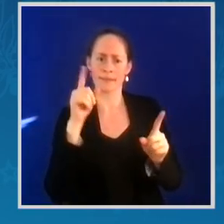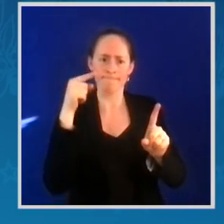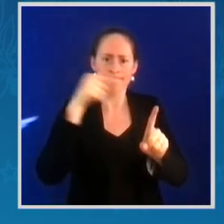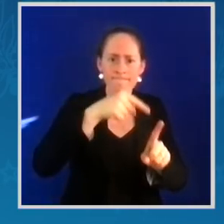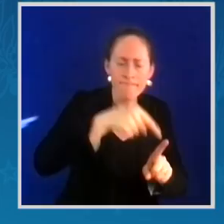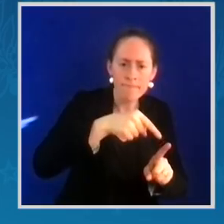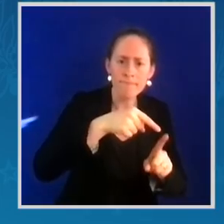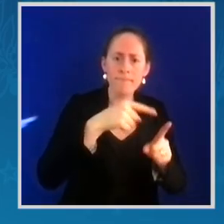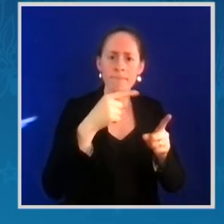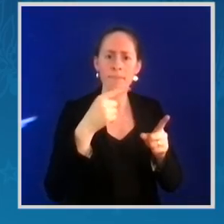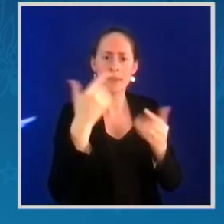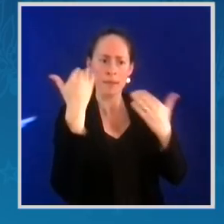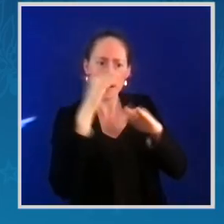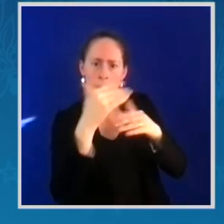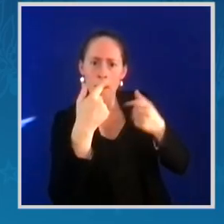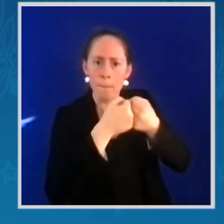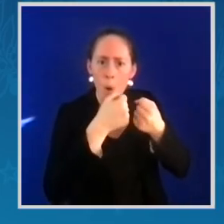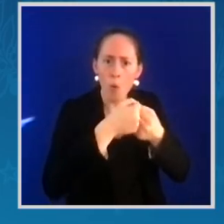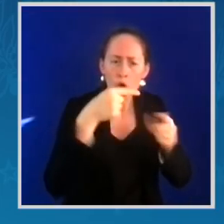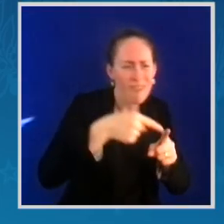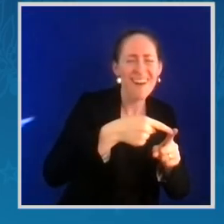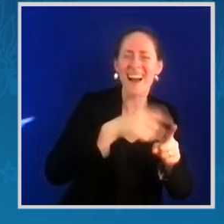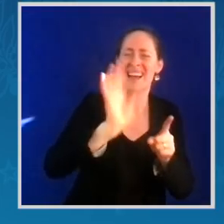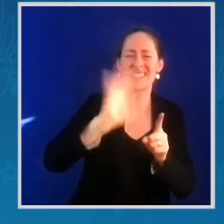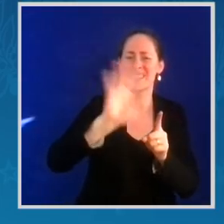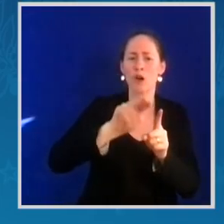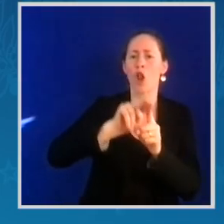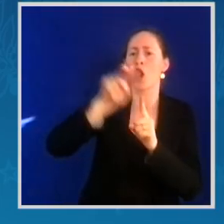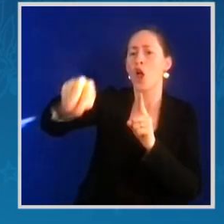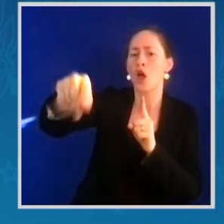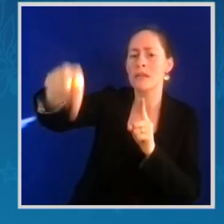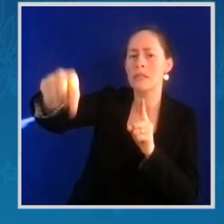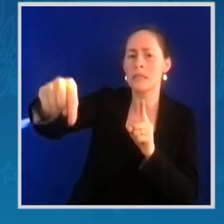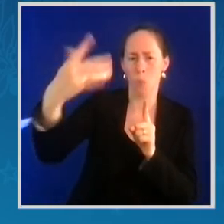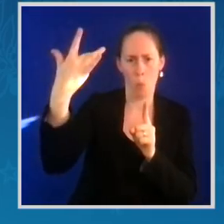And that's just a fact. If we want to -- we all know that in our lives and our personal lives,